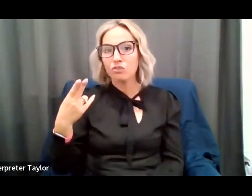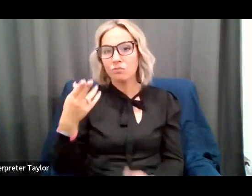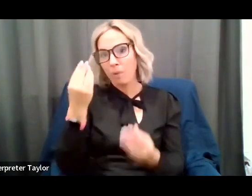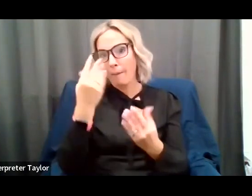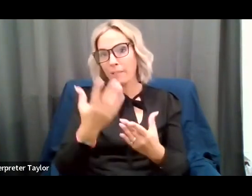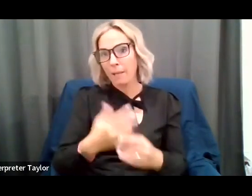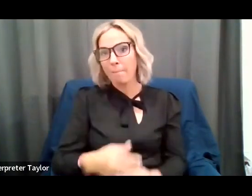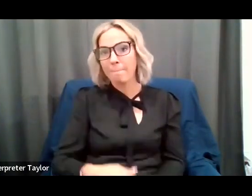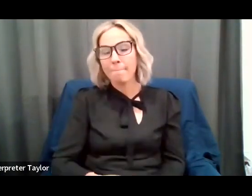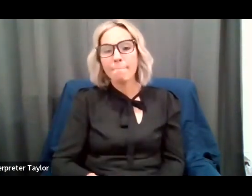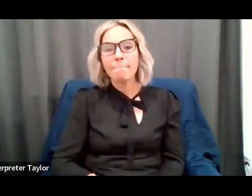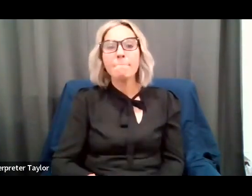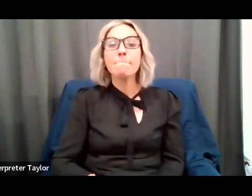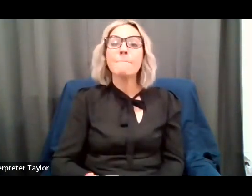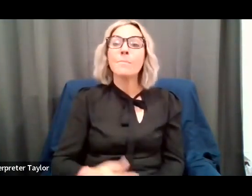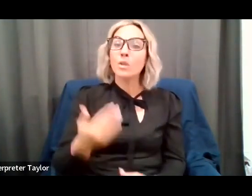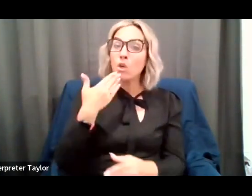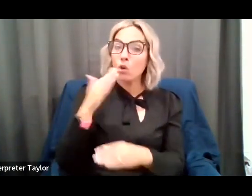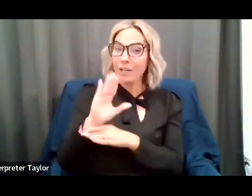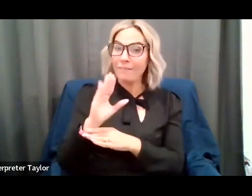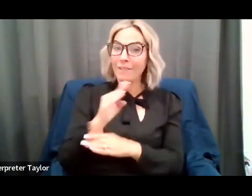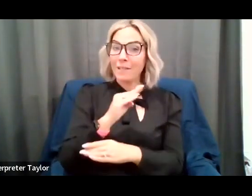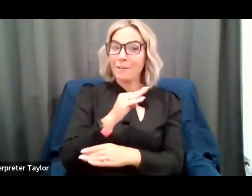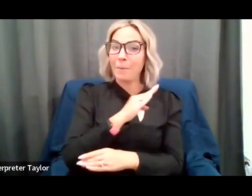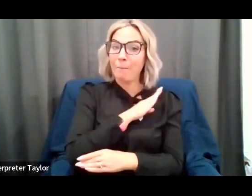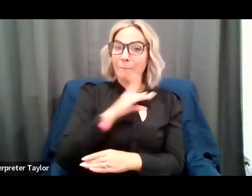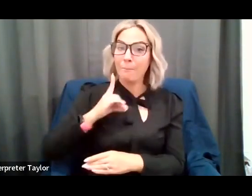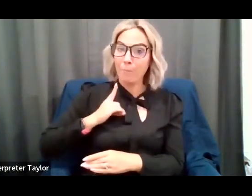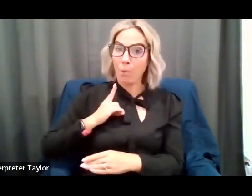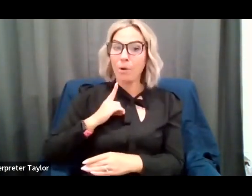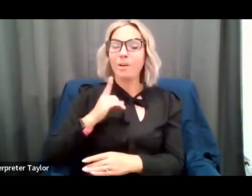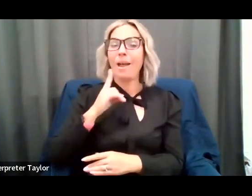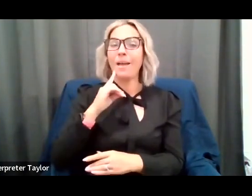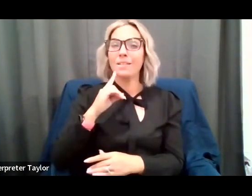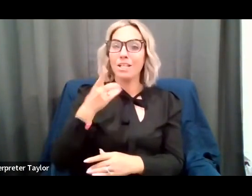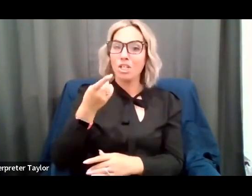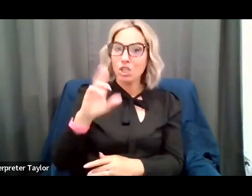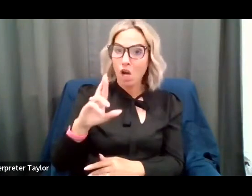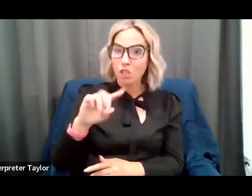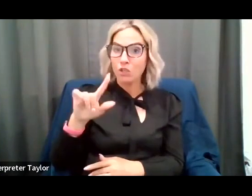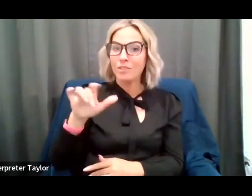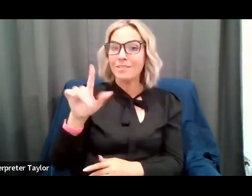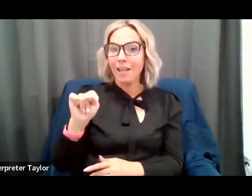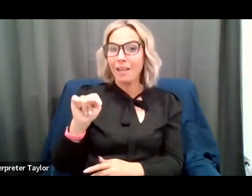Good evening. Members of the Board, Dr. Zellet. My name is Kenya Johnson.